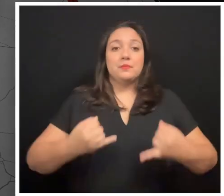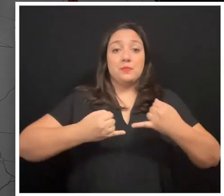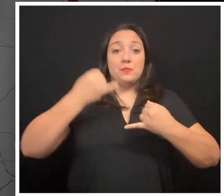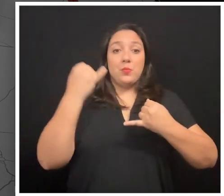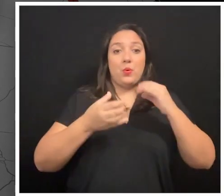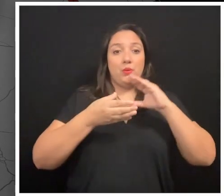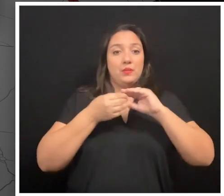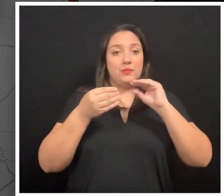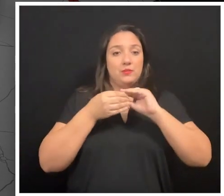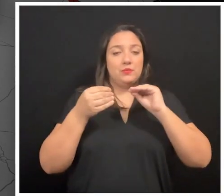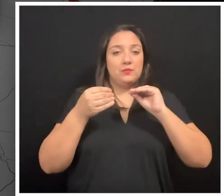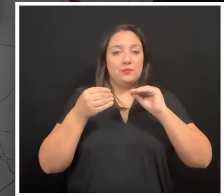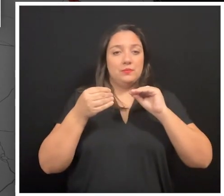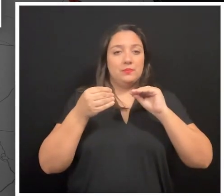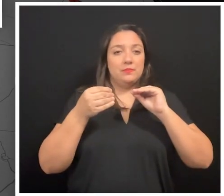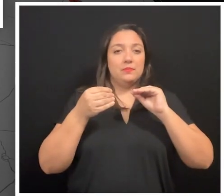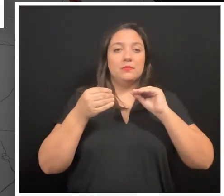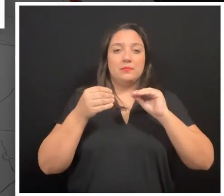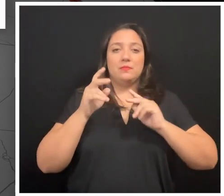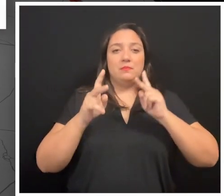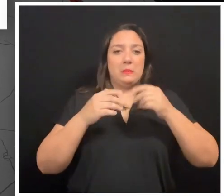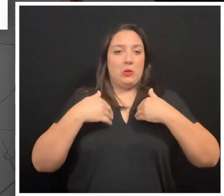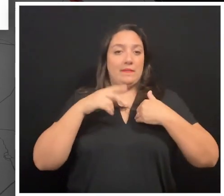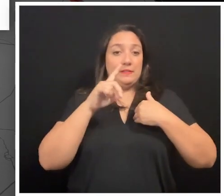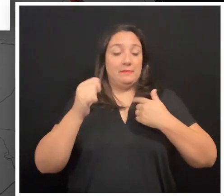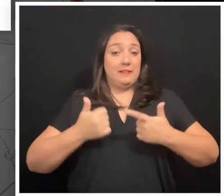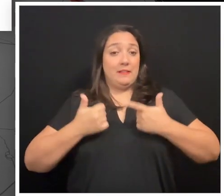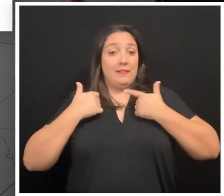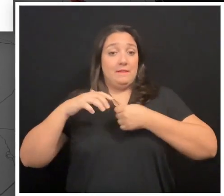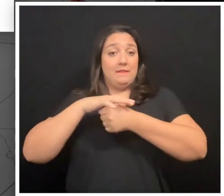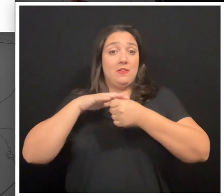[Narrator]: Border Narratives, stories of people with disabilities living at the US Mexico border.